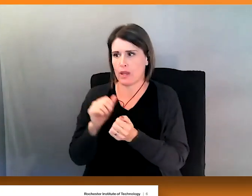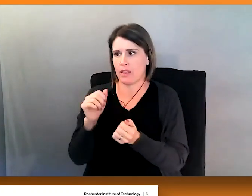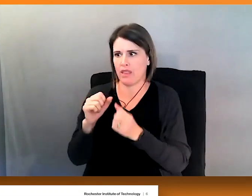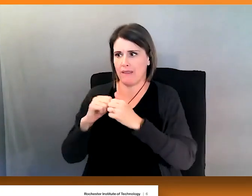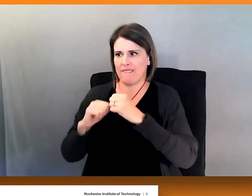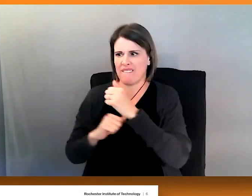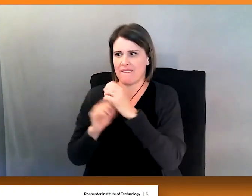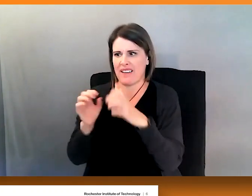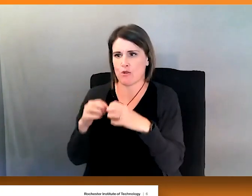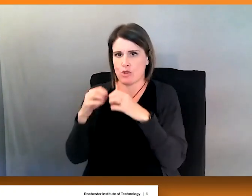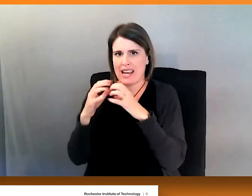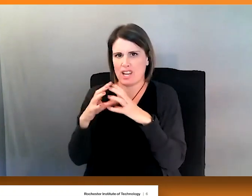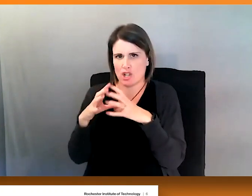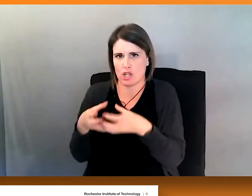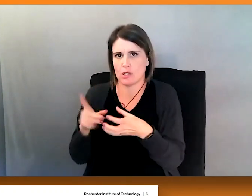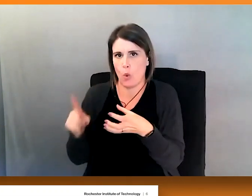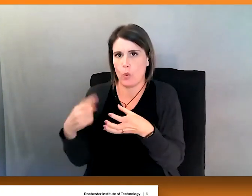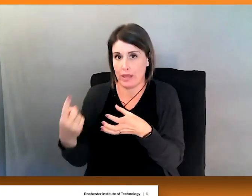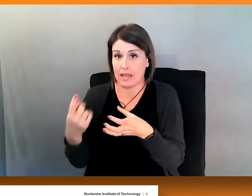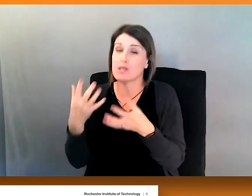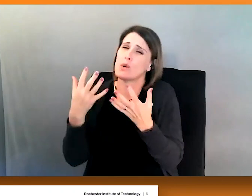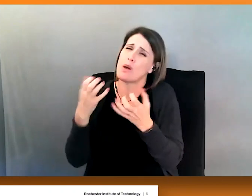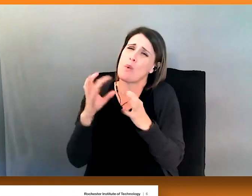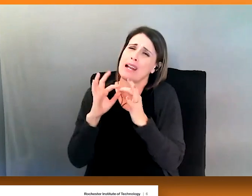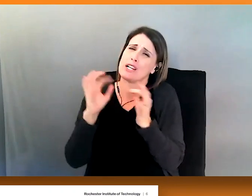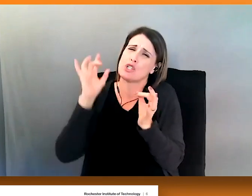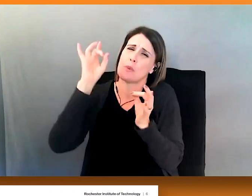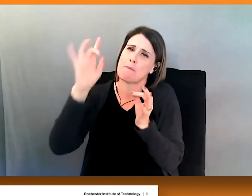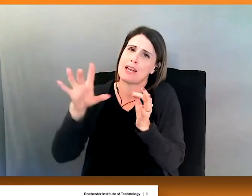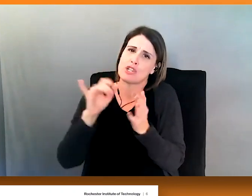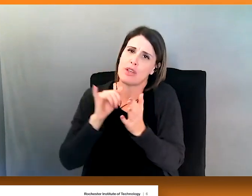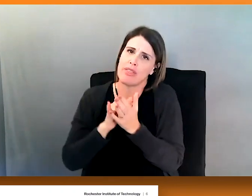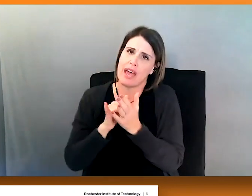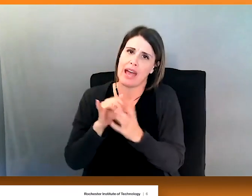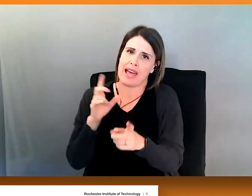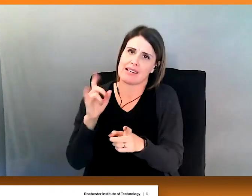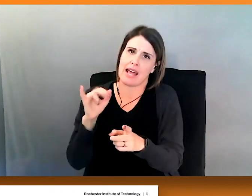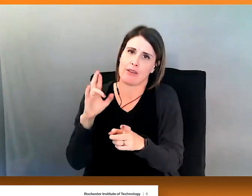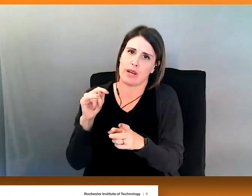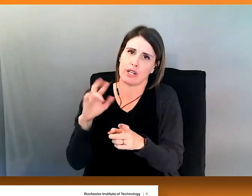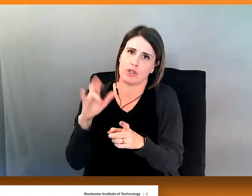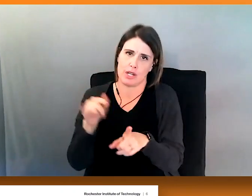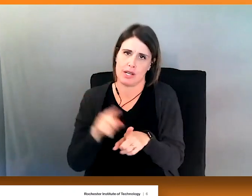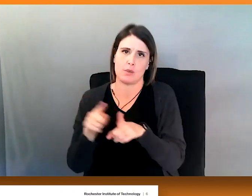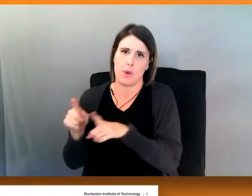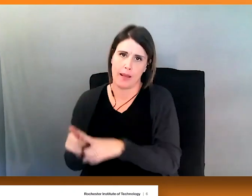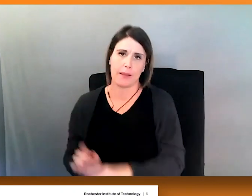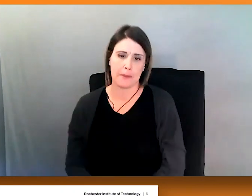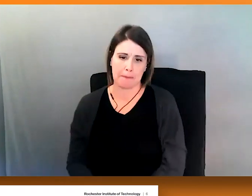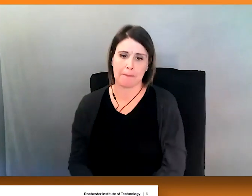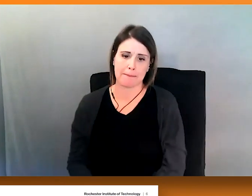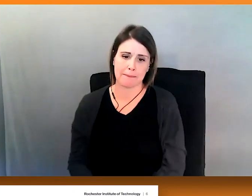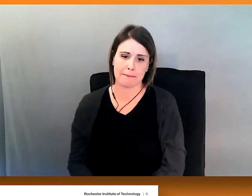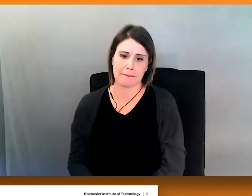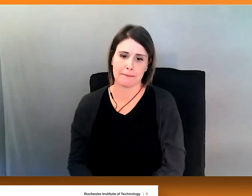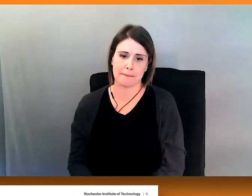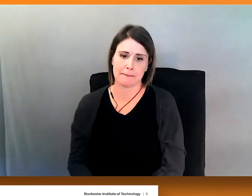so I wanted to make sure I mention this directory, as well.